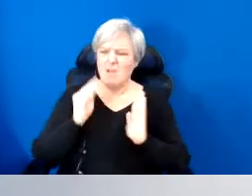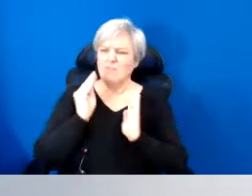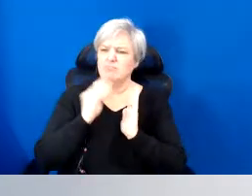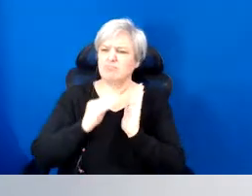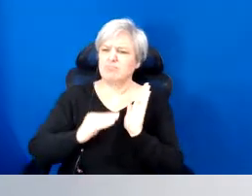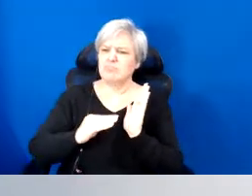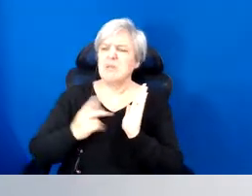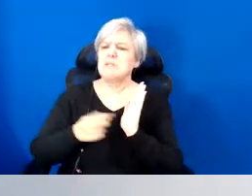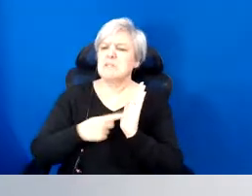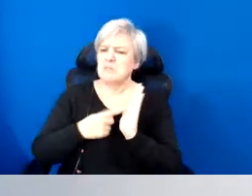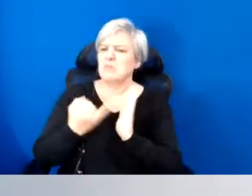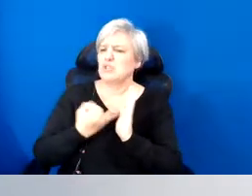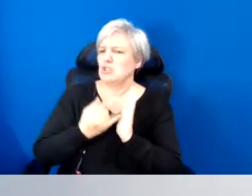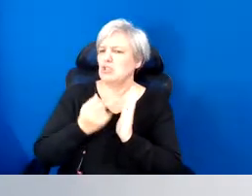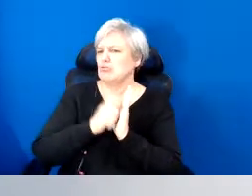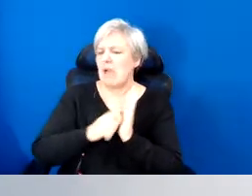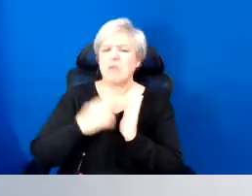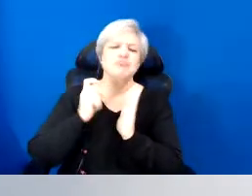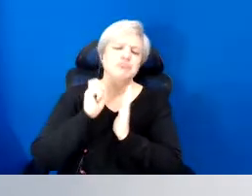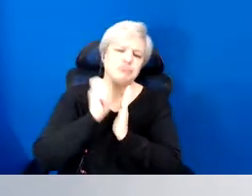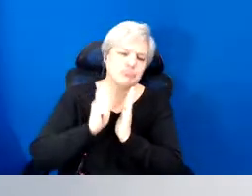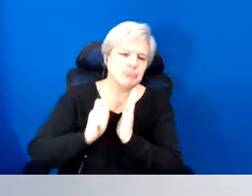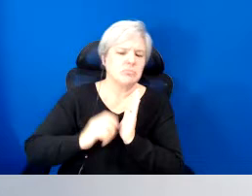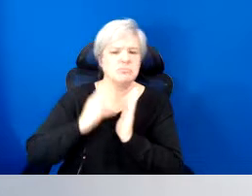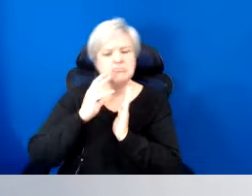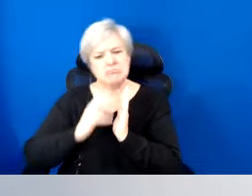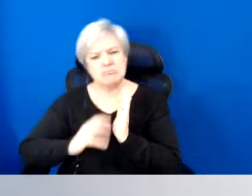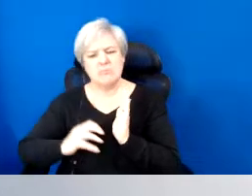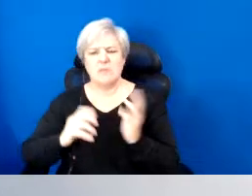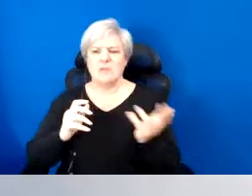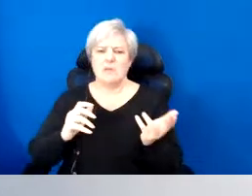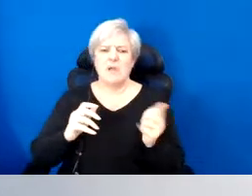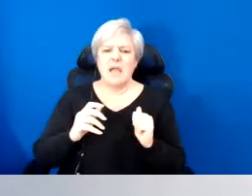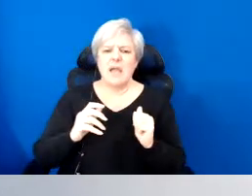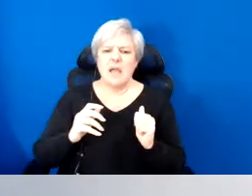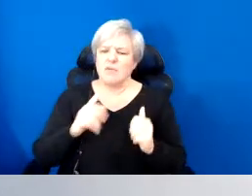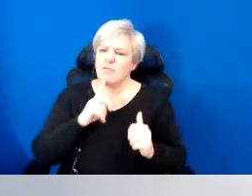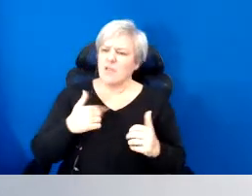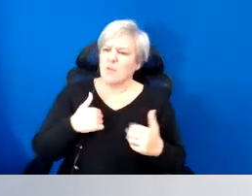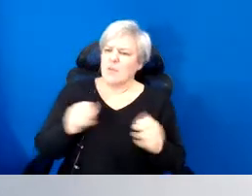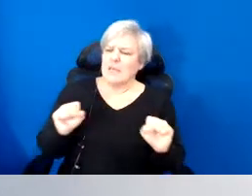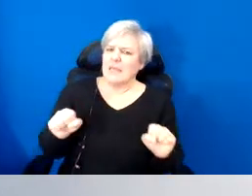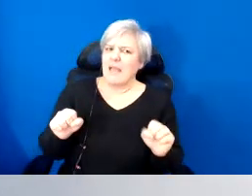through journaling, writing or recording. We get a we're better able to gain insight